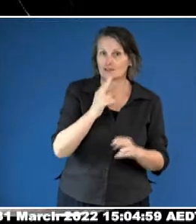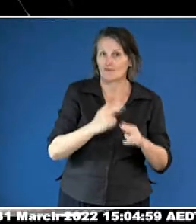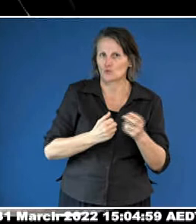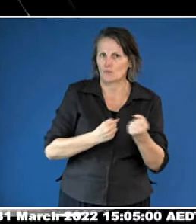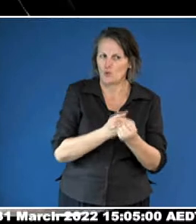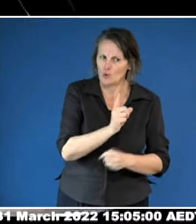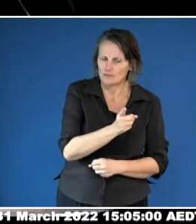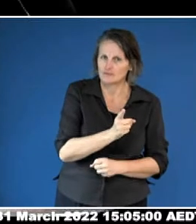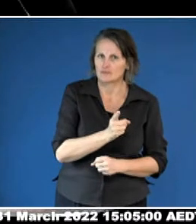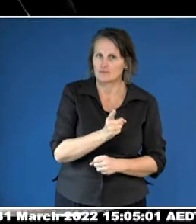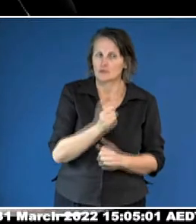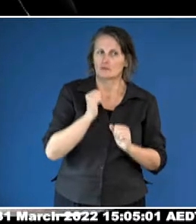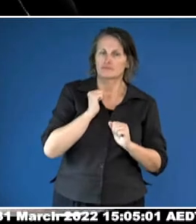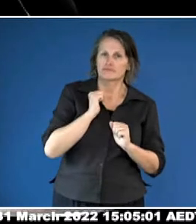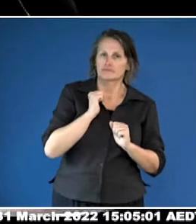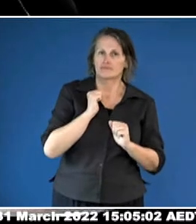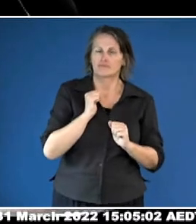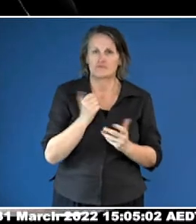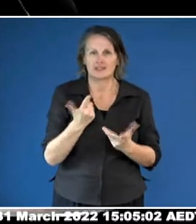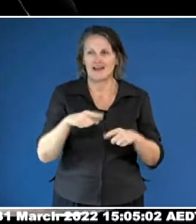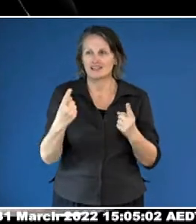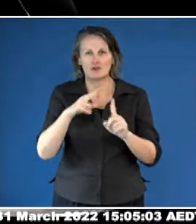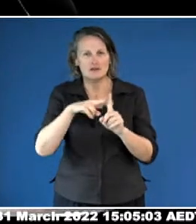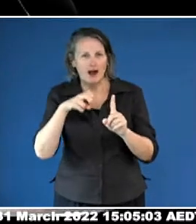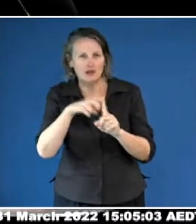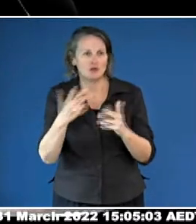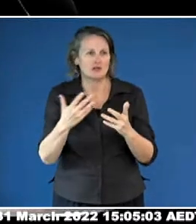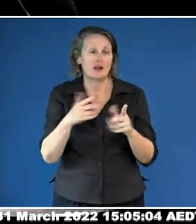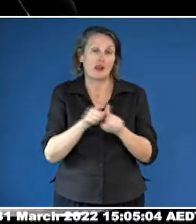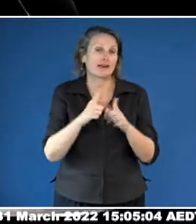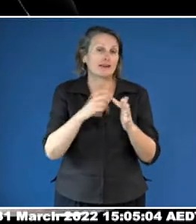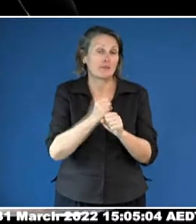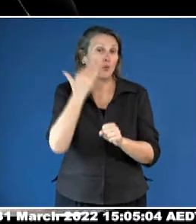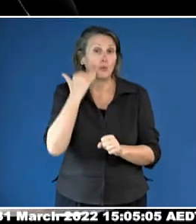Different diagnosis processes, so, for instance, for women and girls who are